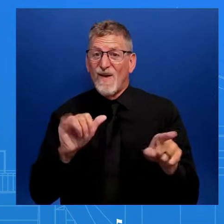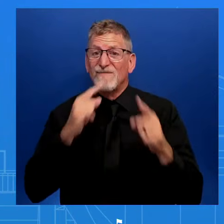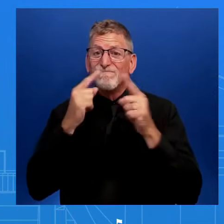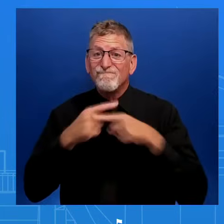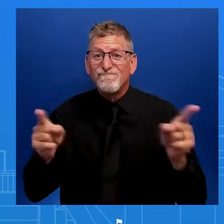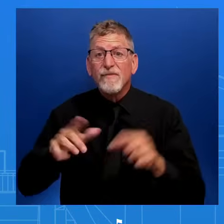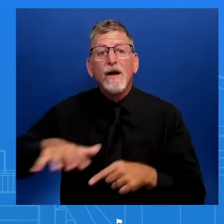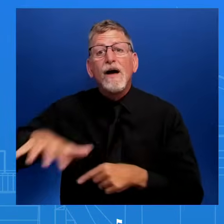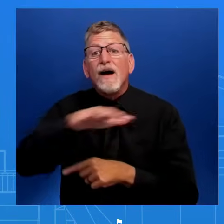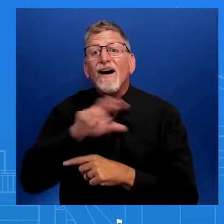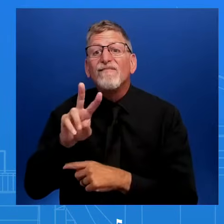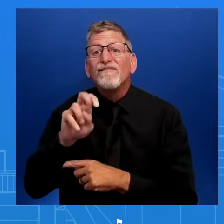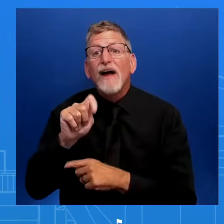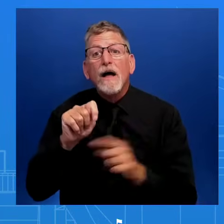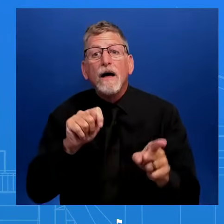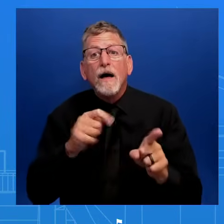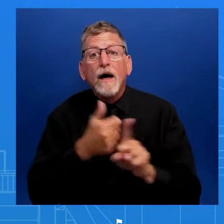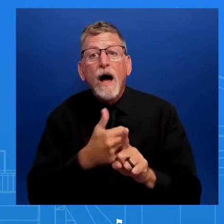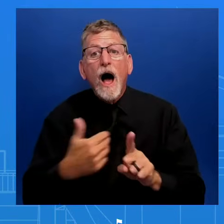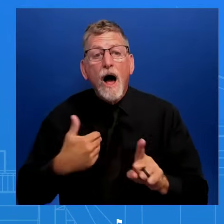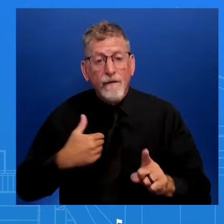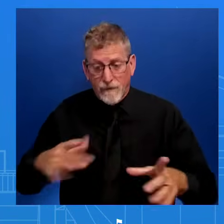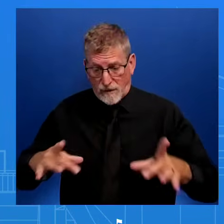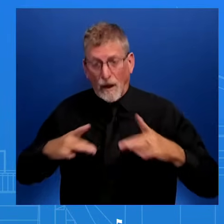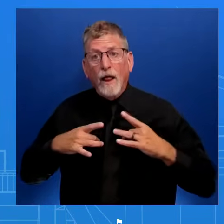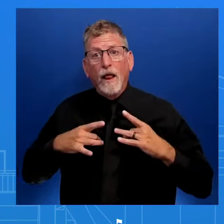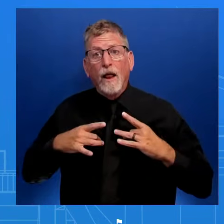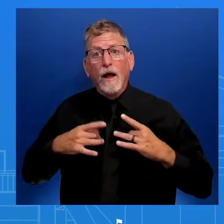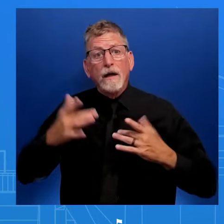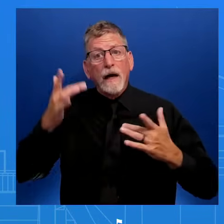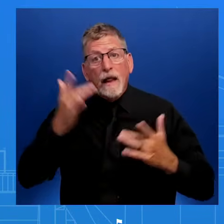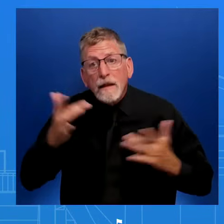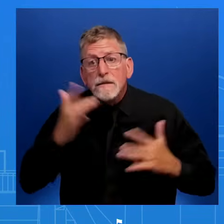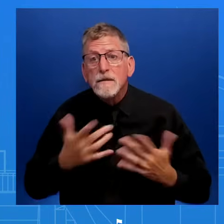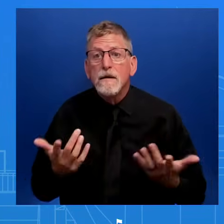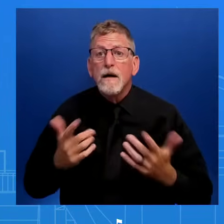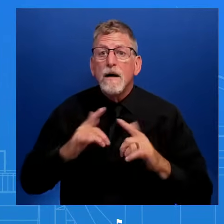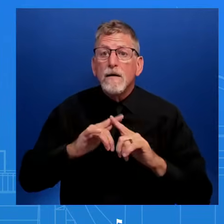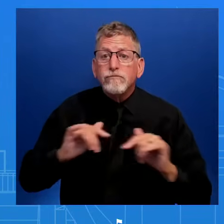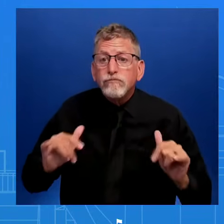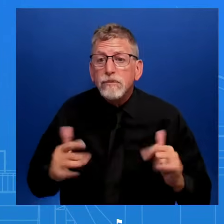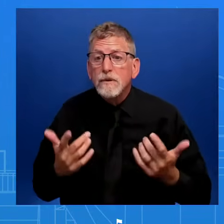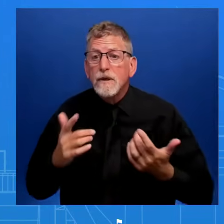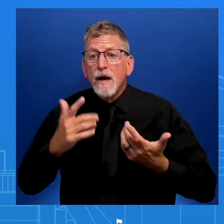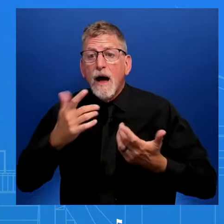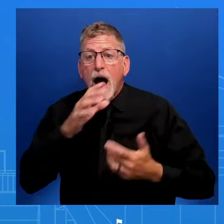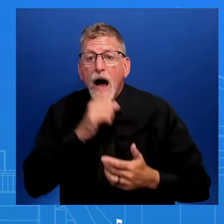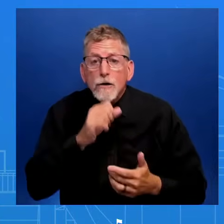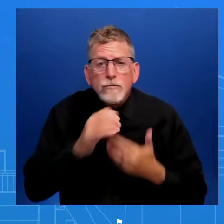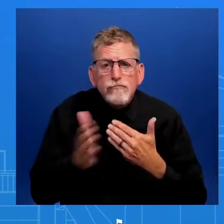The Press: And I heard you. Thank you. Ms. Jean-Pierre: I'm just saying that it is not done unilaterally. The Press: Understood. Ms. Jean-Pierre: So -- but I hear your question. And as you said, I am the conduit